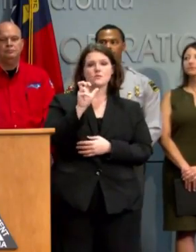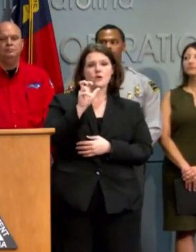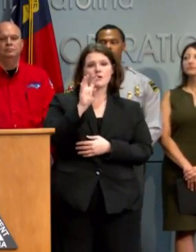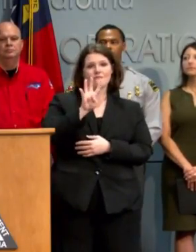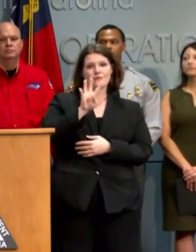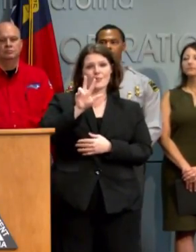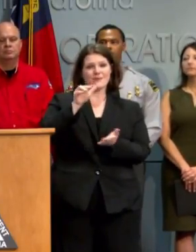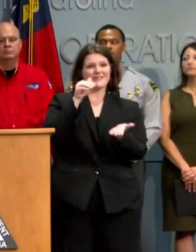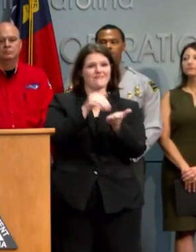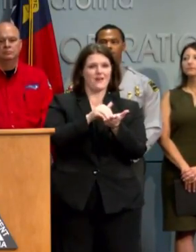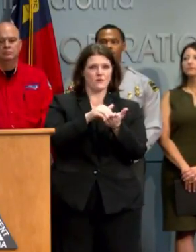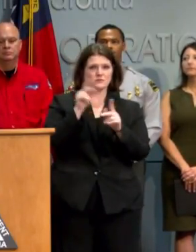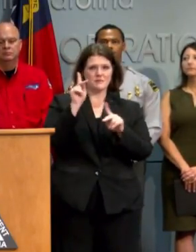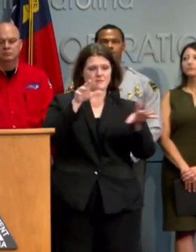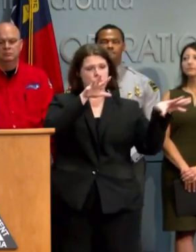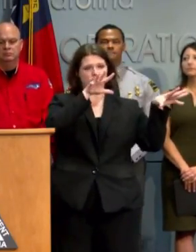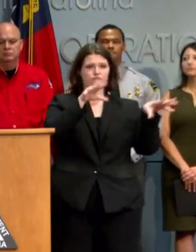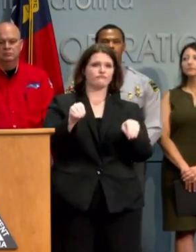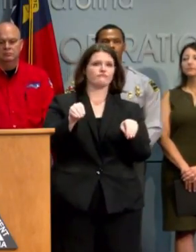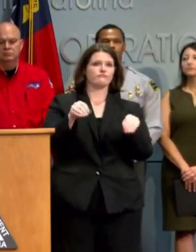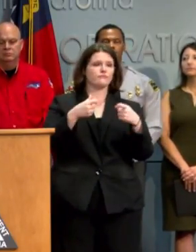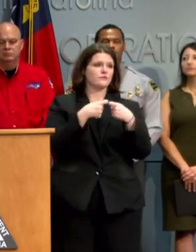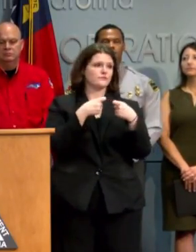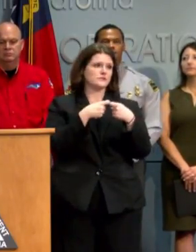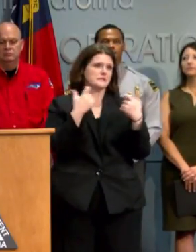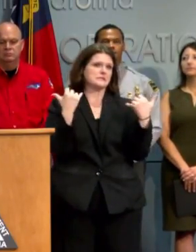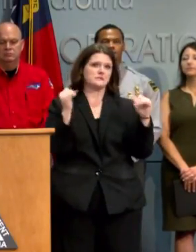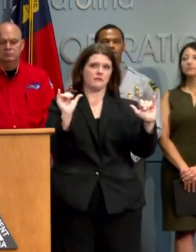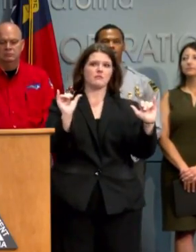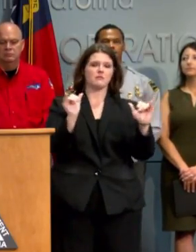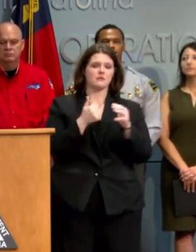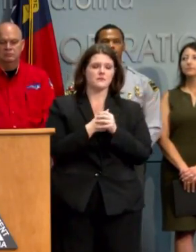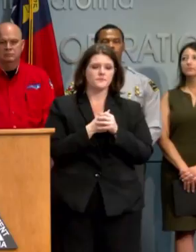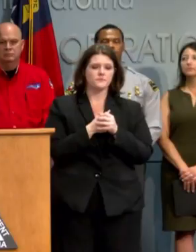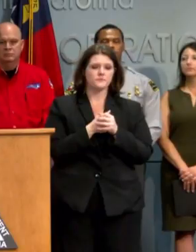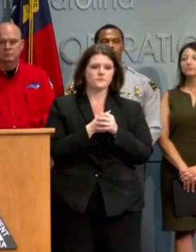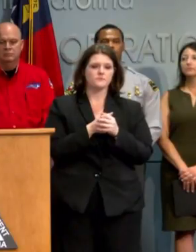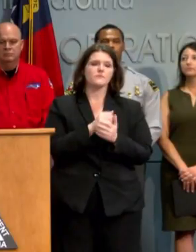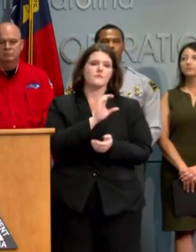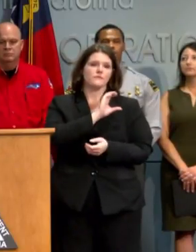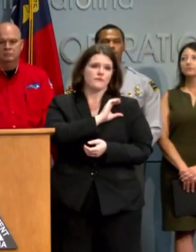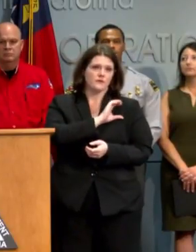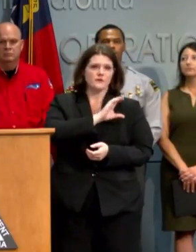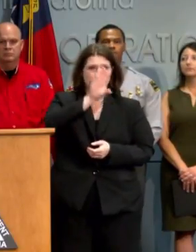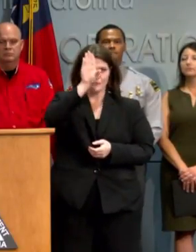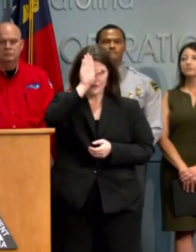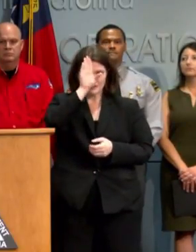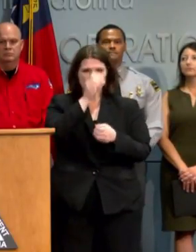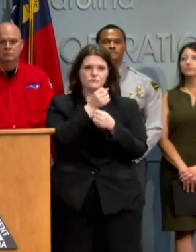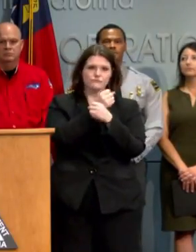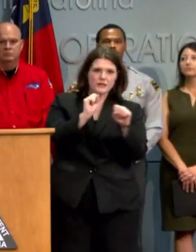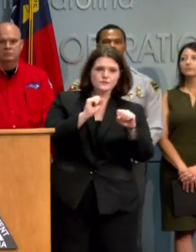CONTINUE TO MAKE TRAVEL UNSAFE IN MANY AREAS OF OUR STATE. 343,000 PEOPLE ARE WITHOUT